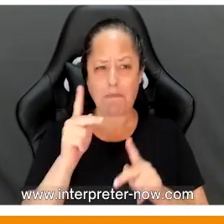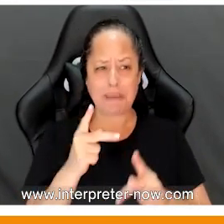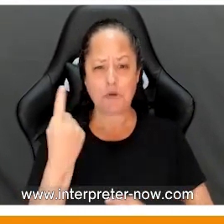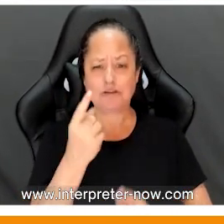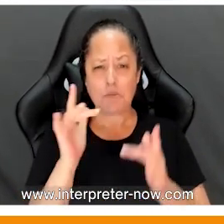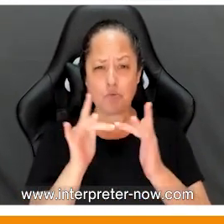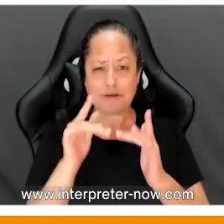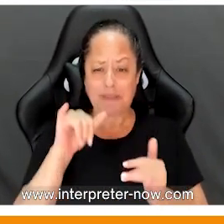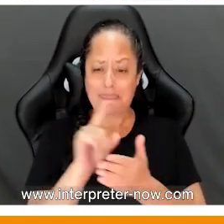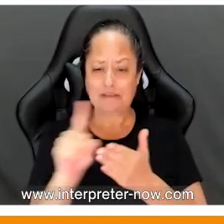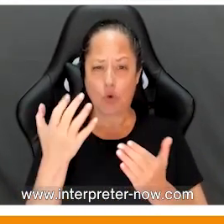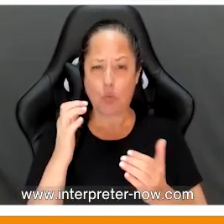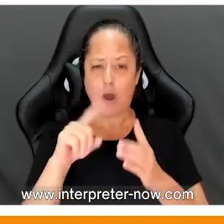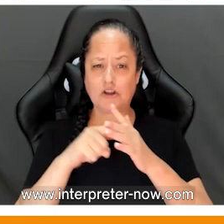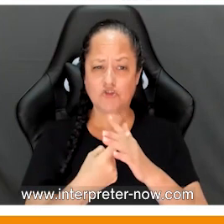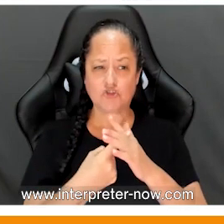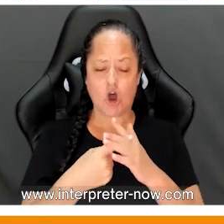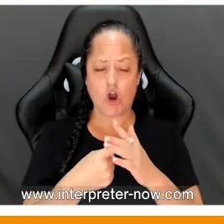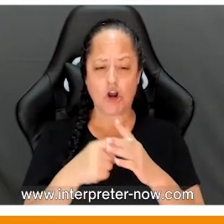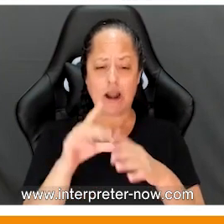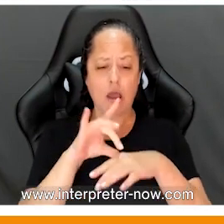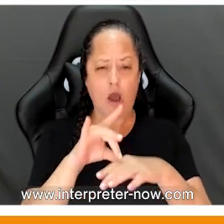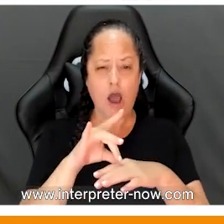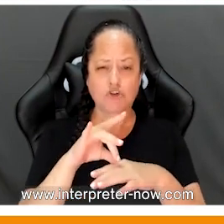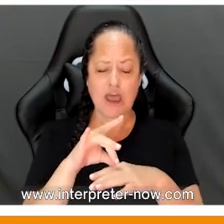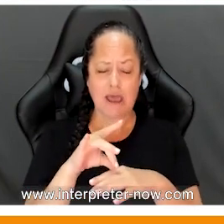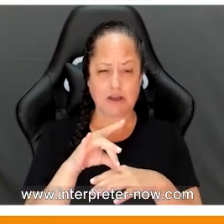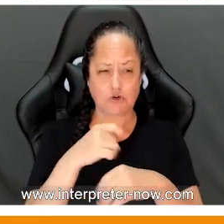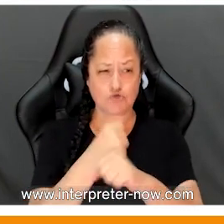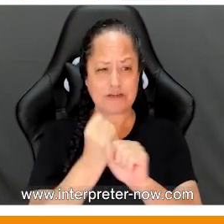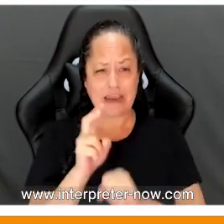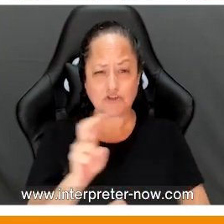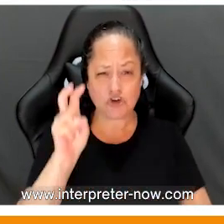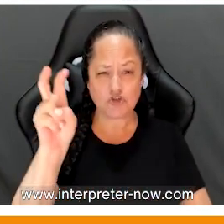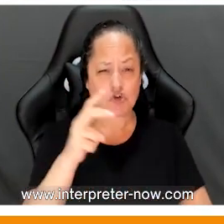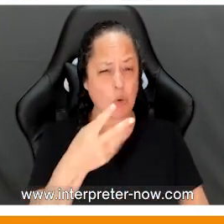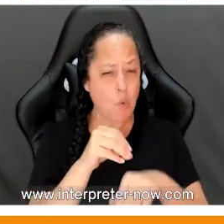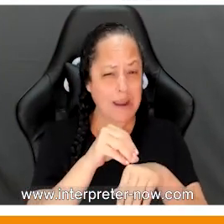Like, somebody reached out to me this week, it was like, "Yo, if I want to start my content creation journey, what advice would you give me?